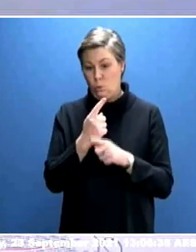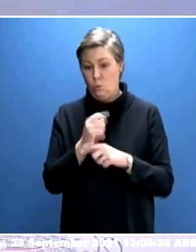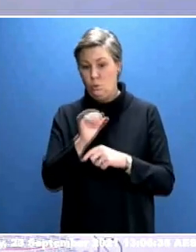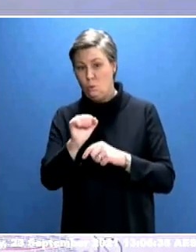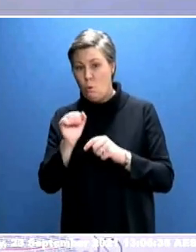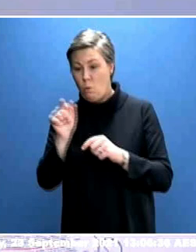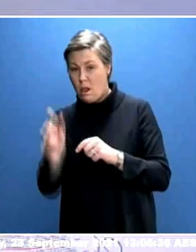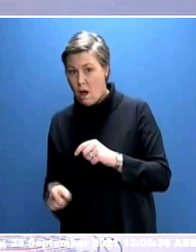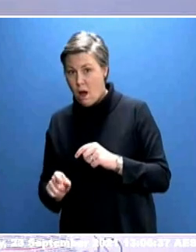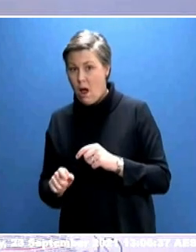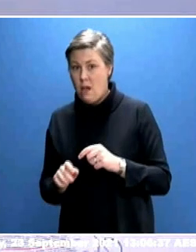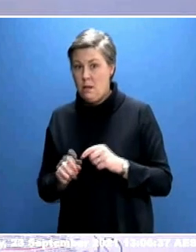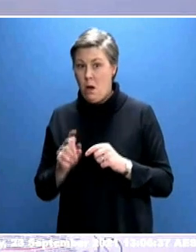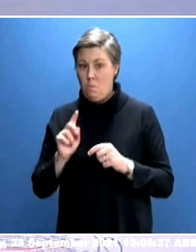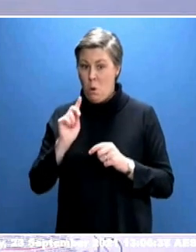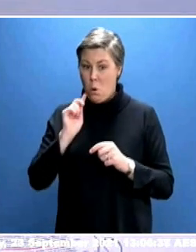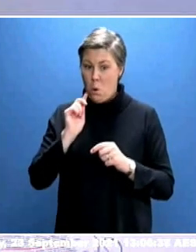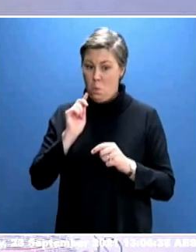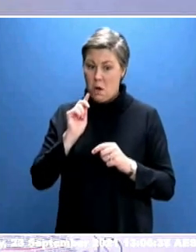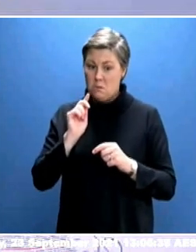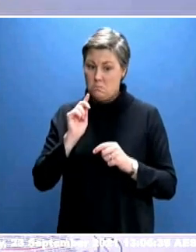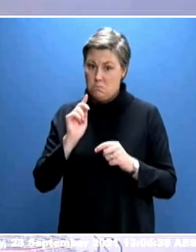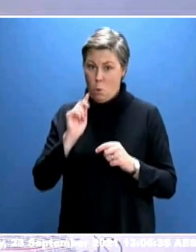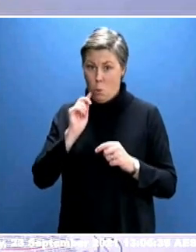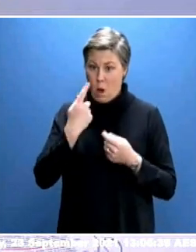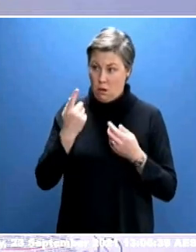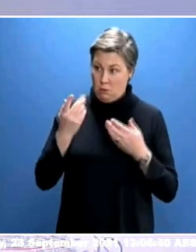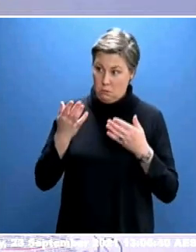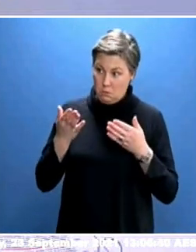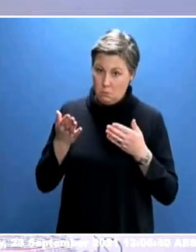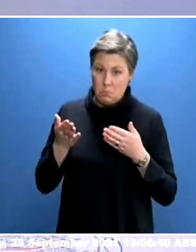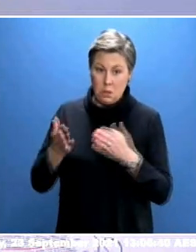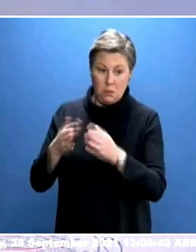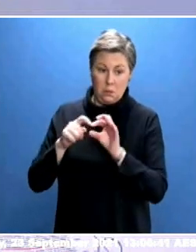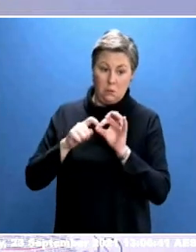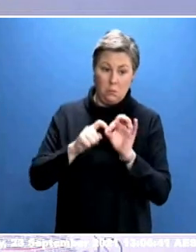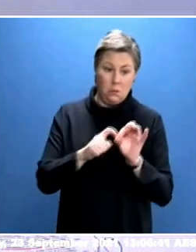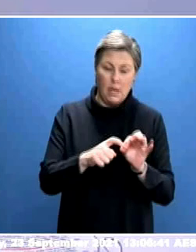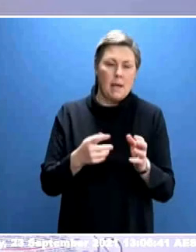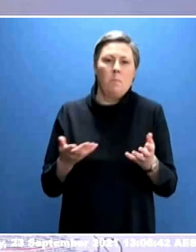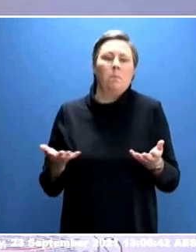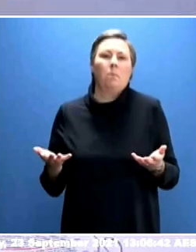They'd need to go to issues that may be contested.